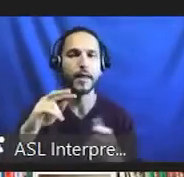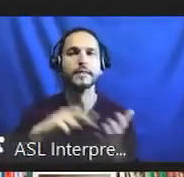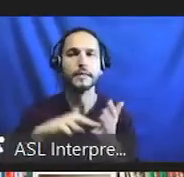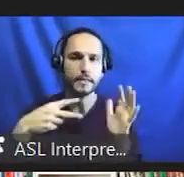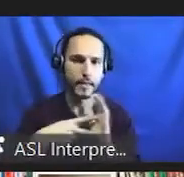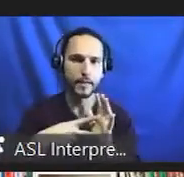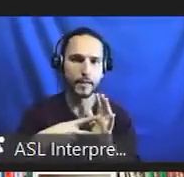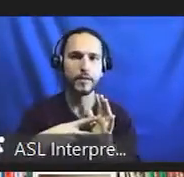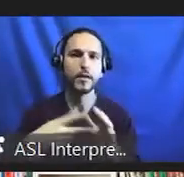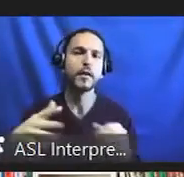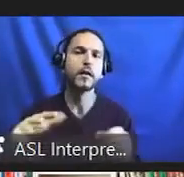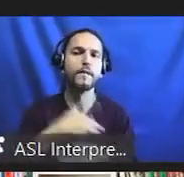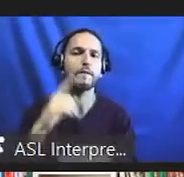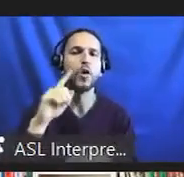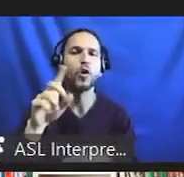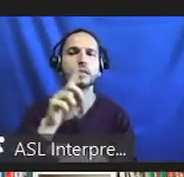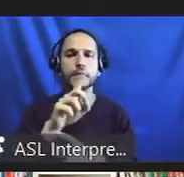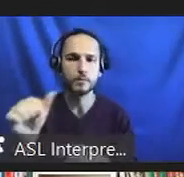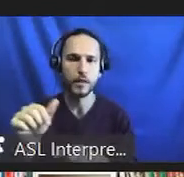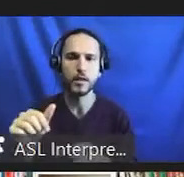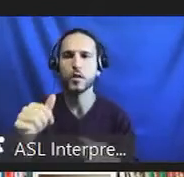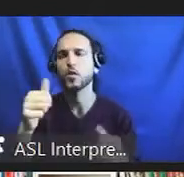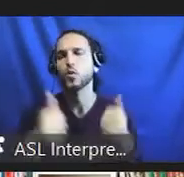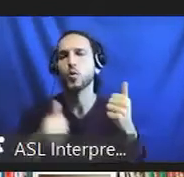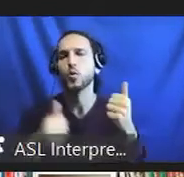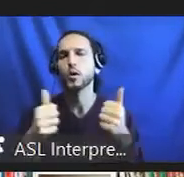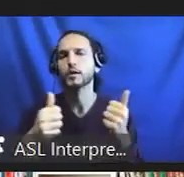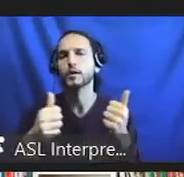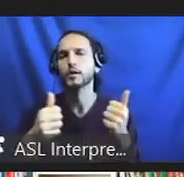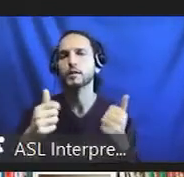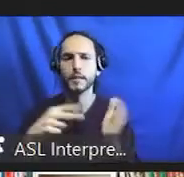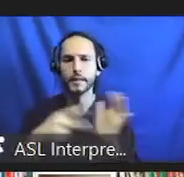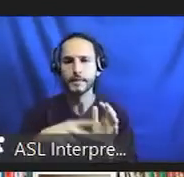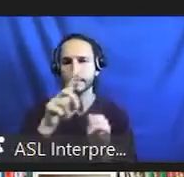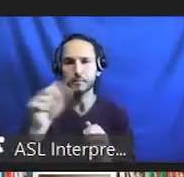and the scope of a disability, of what exactly is a disability.